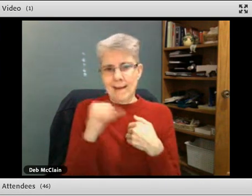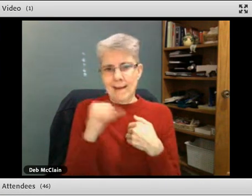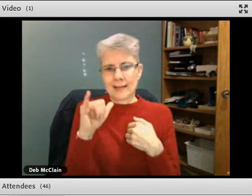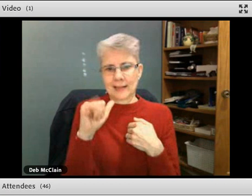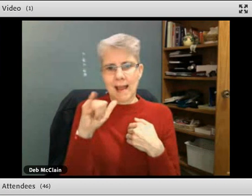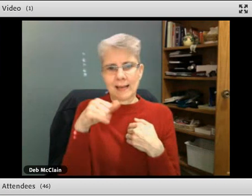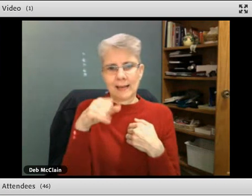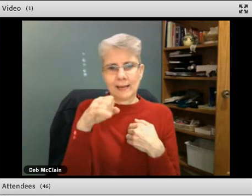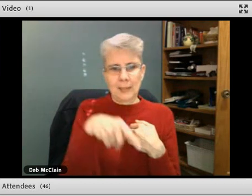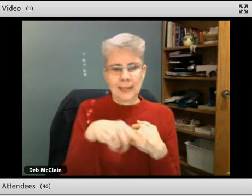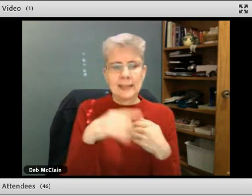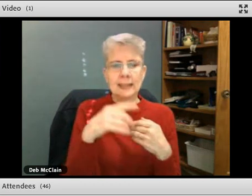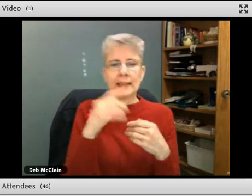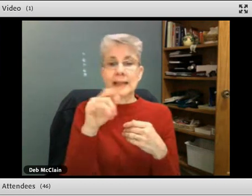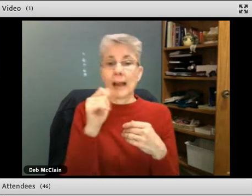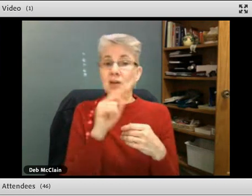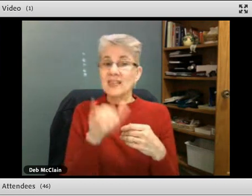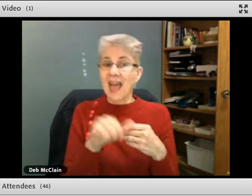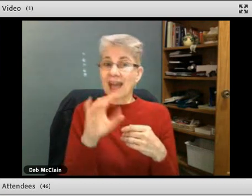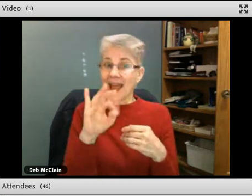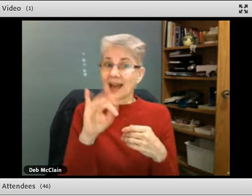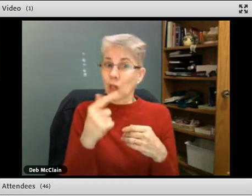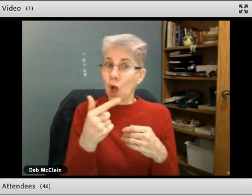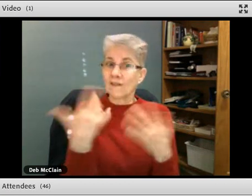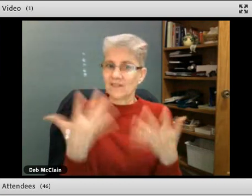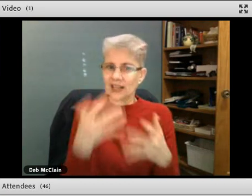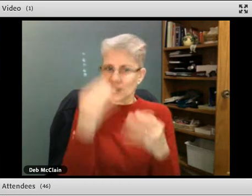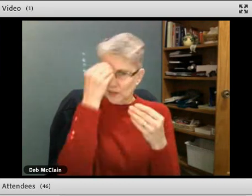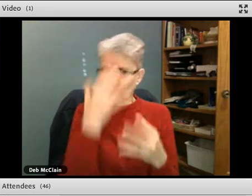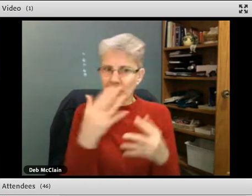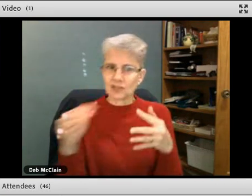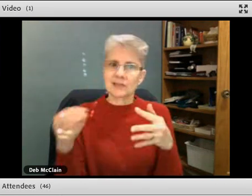But, yes, I will copy and paste information from a publisher's website, for instance,